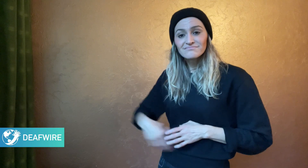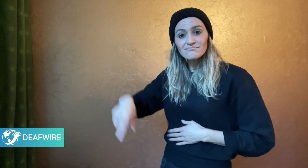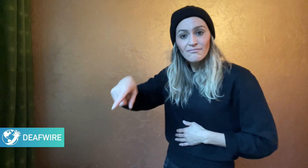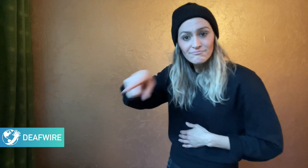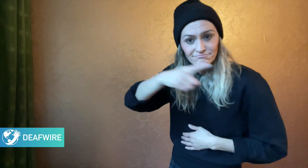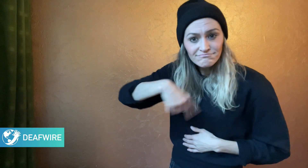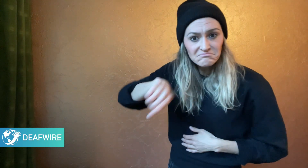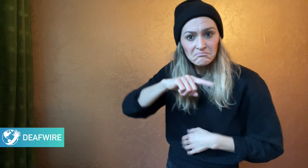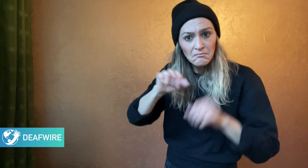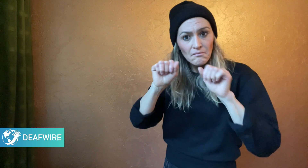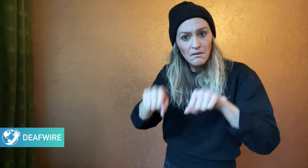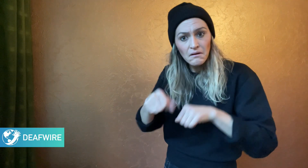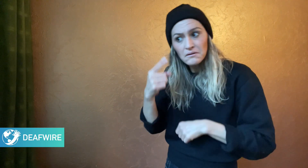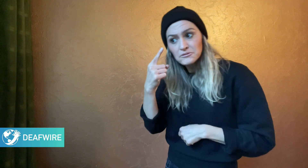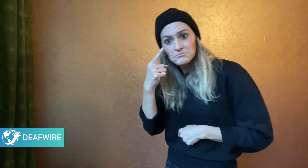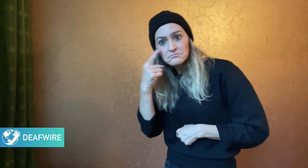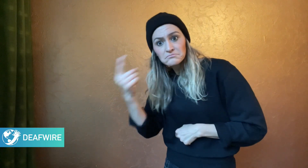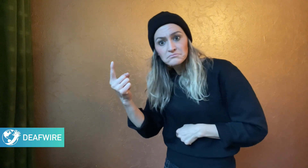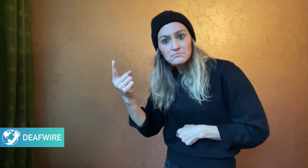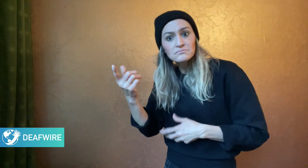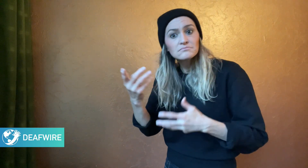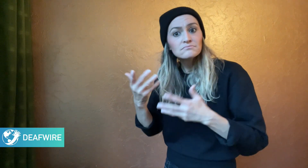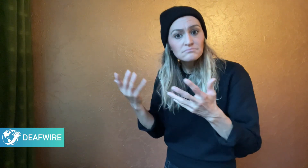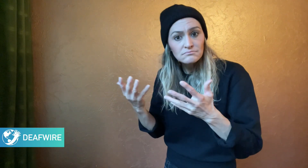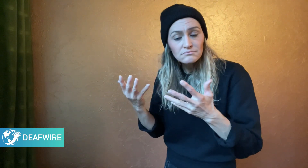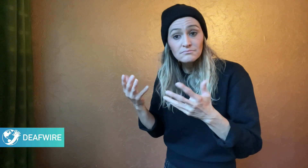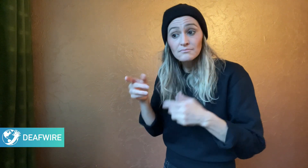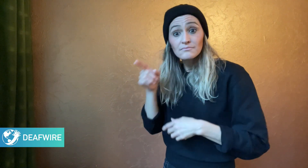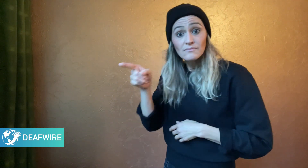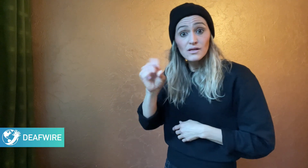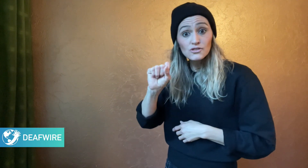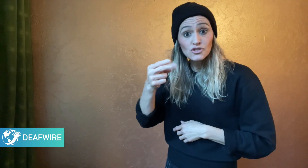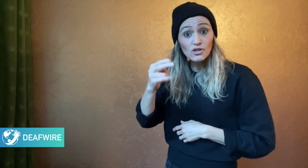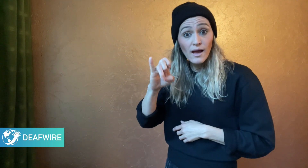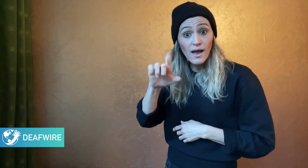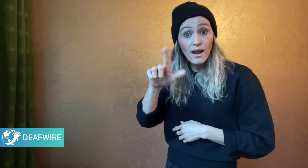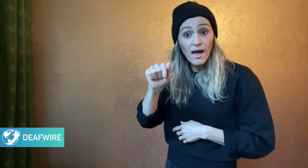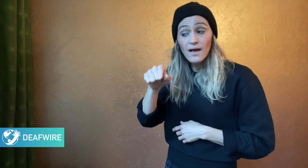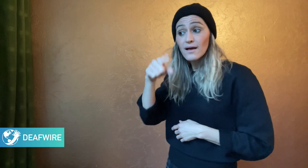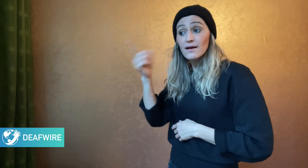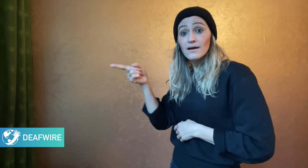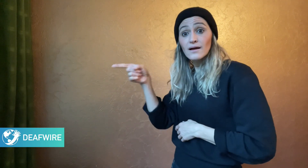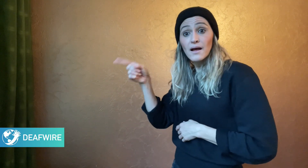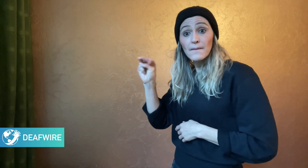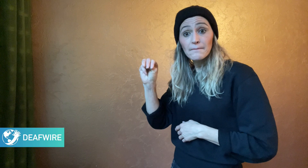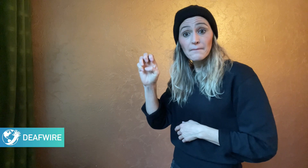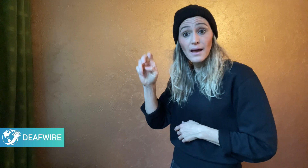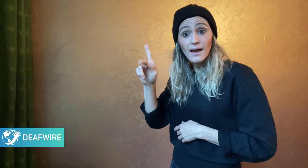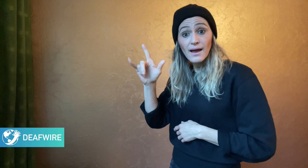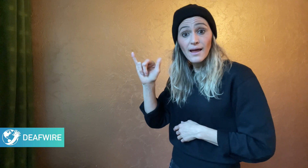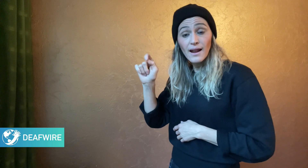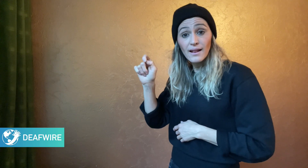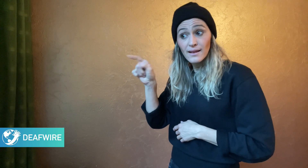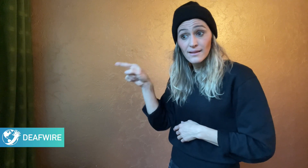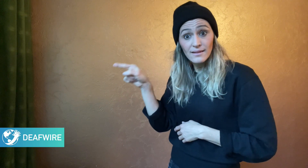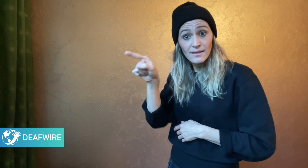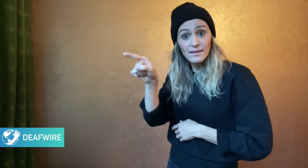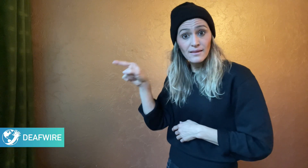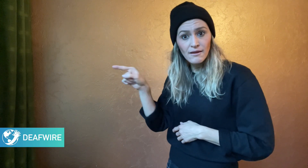We can see that Sheila and Meklit have had very different